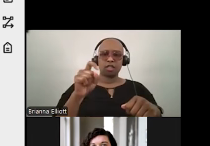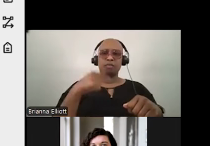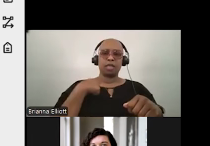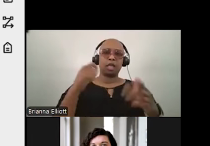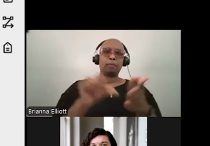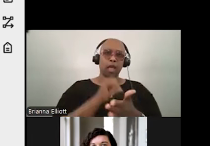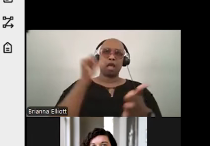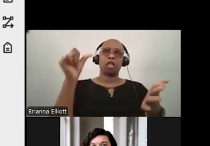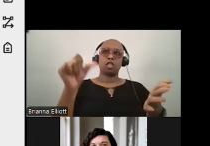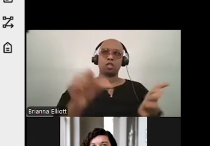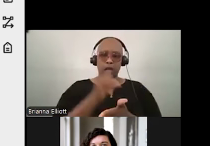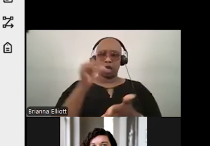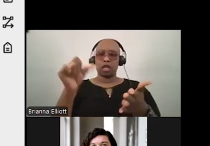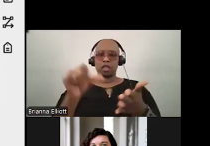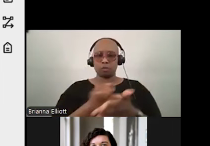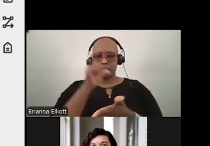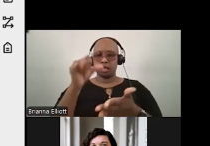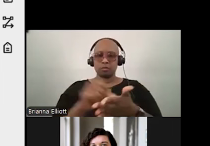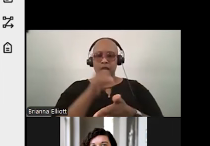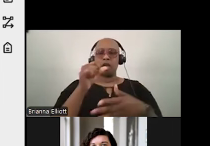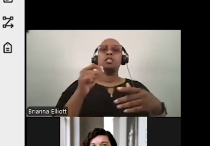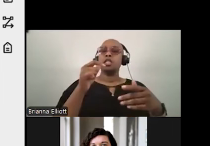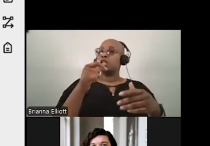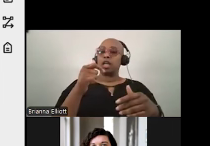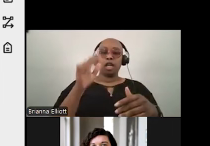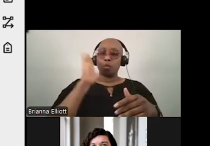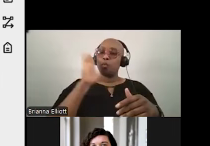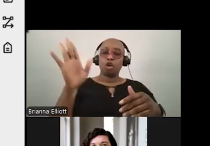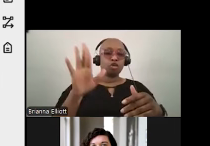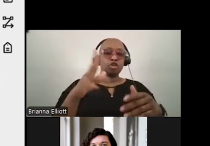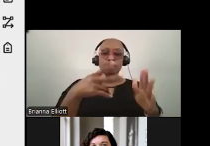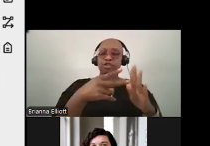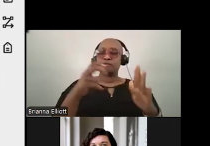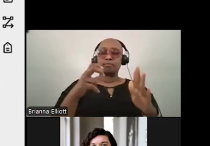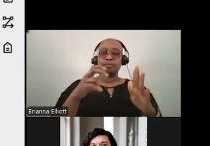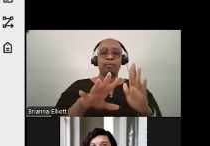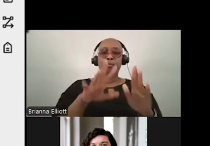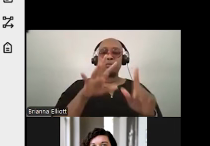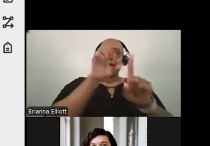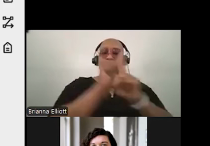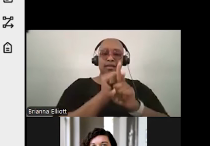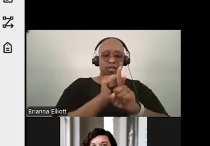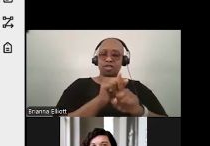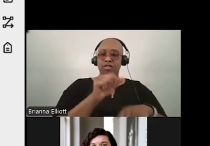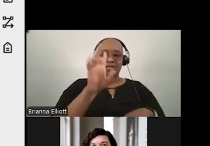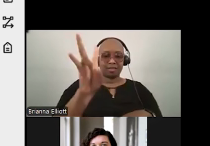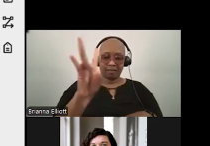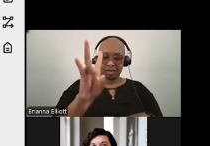on to the next one. Oh, that is also decorative. And continue to do that and mark all of those as